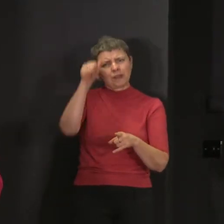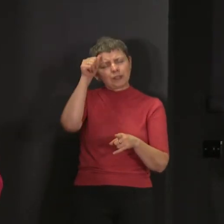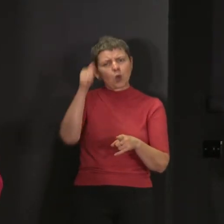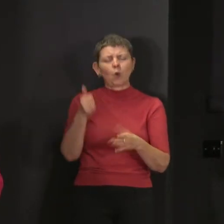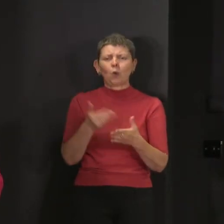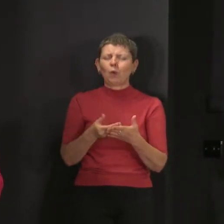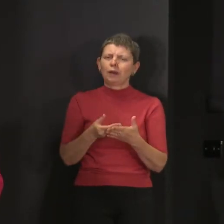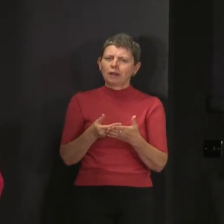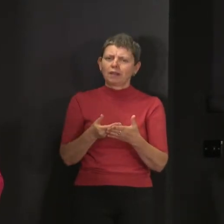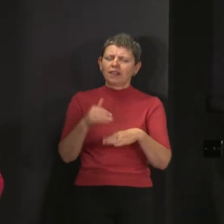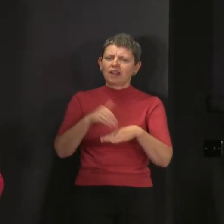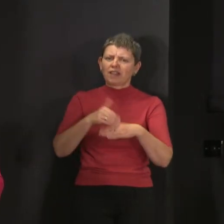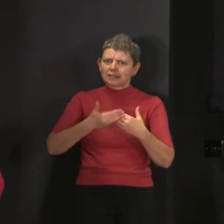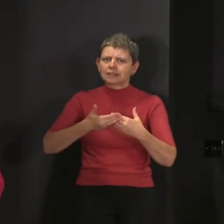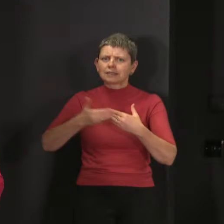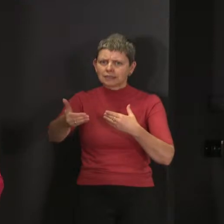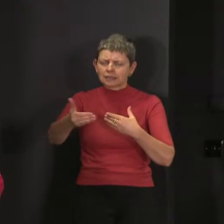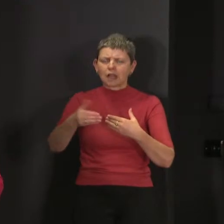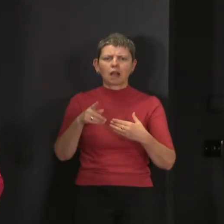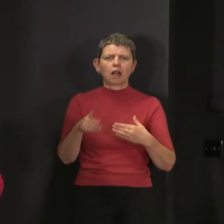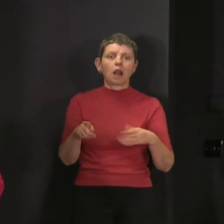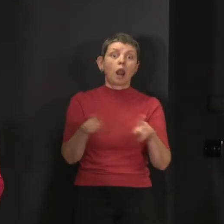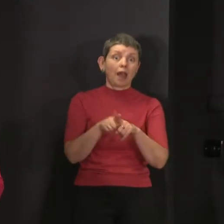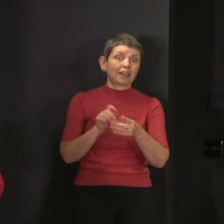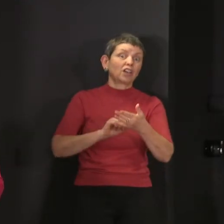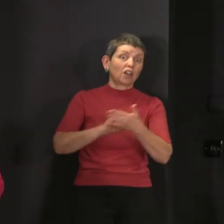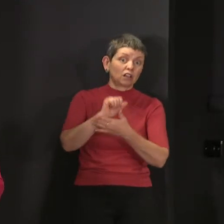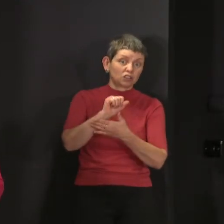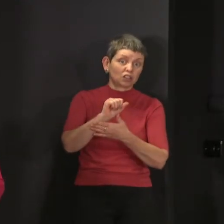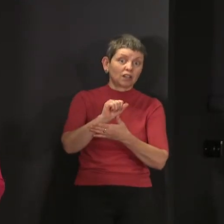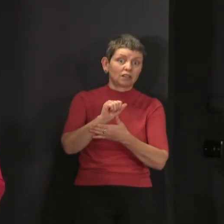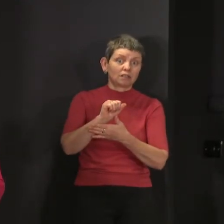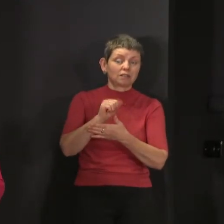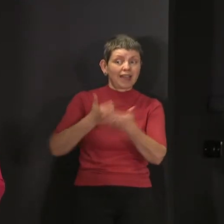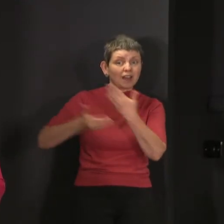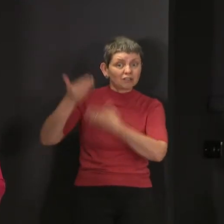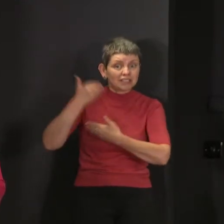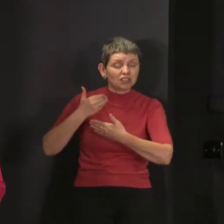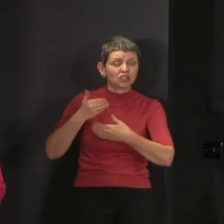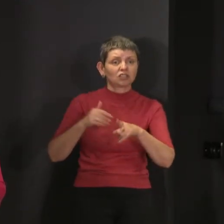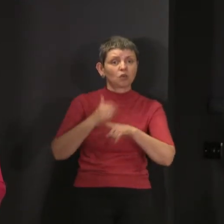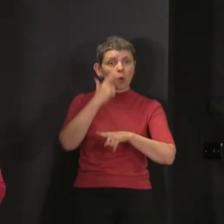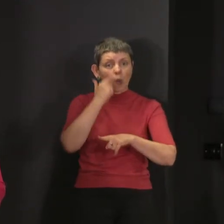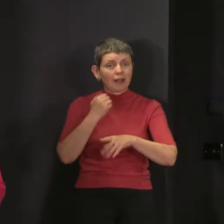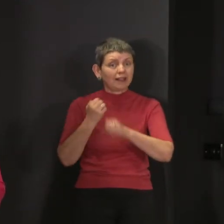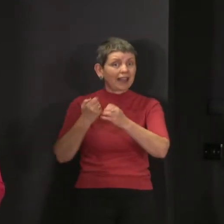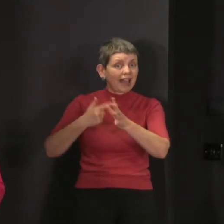back and that includes the culture and heritage sector, oil and gas but also we need to look